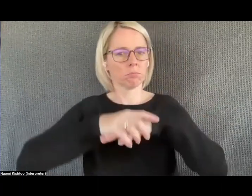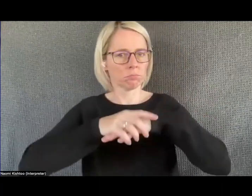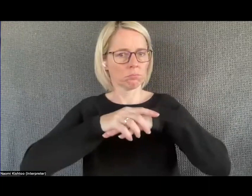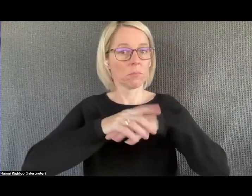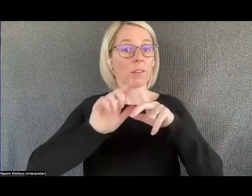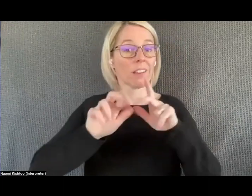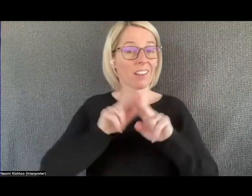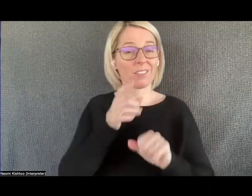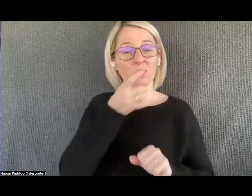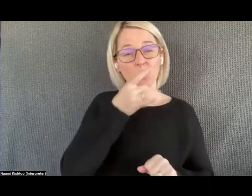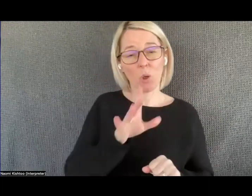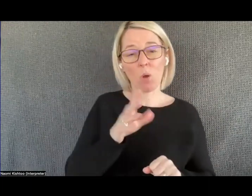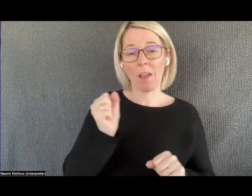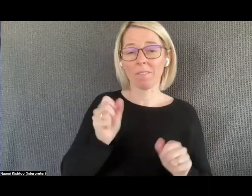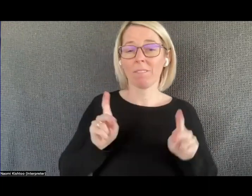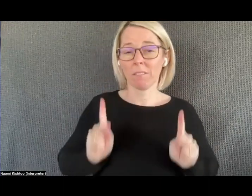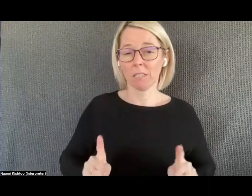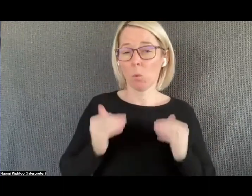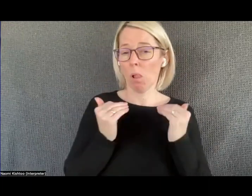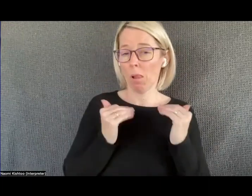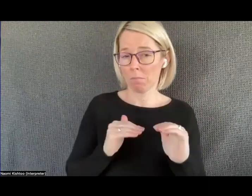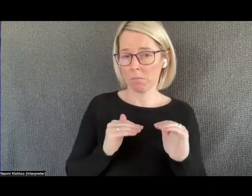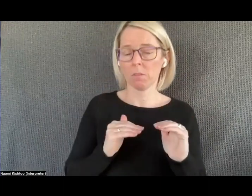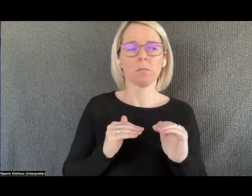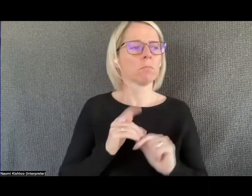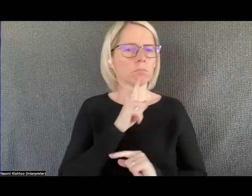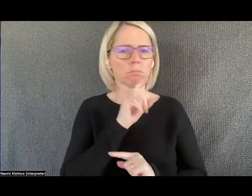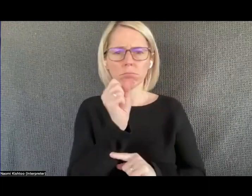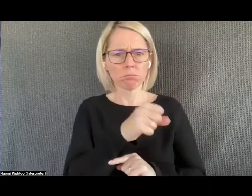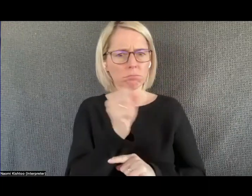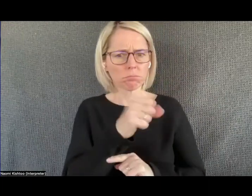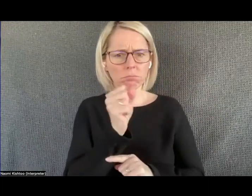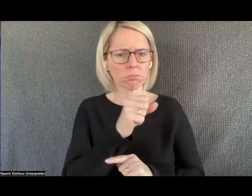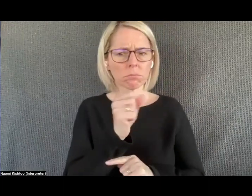I think, yes. So, potentially, if the physical support is required,